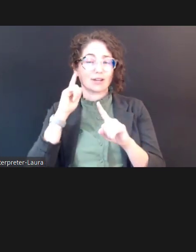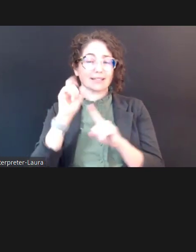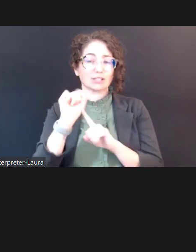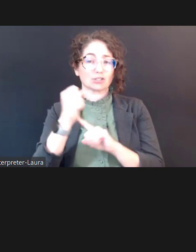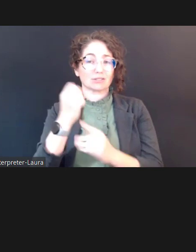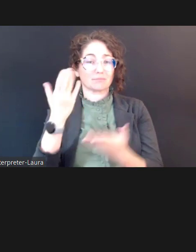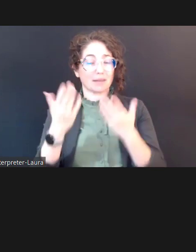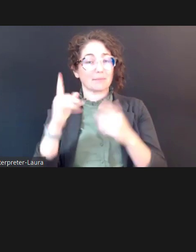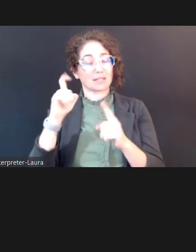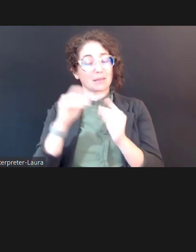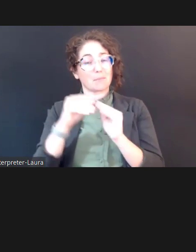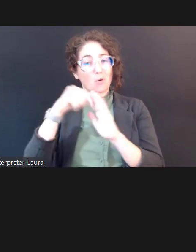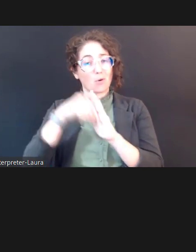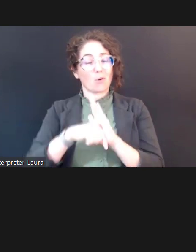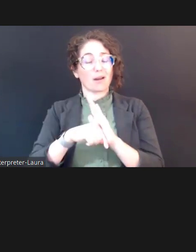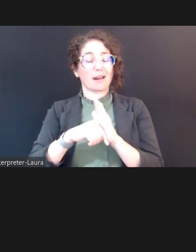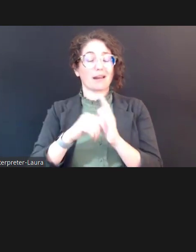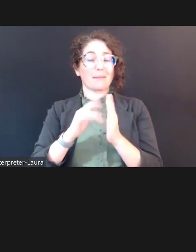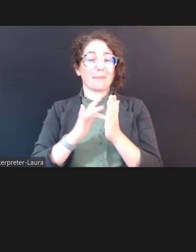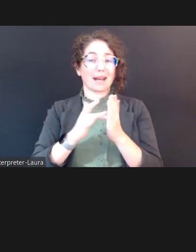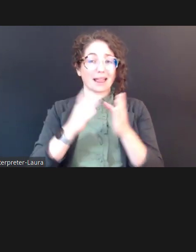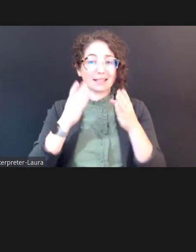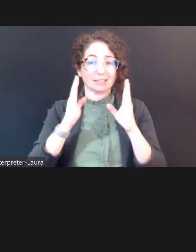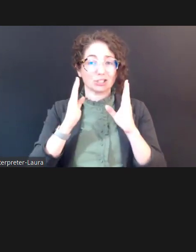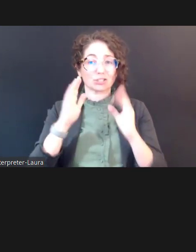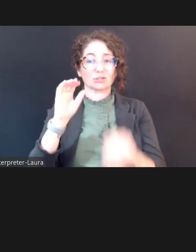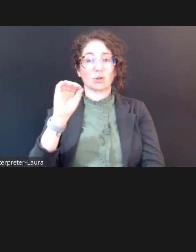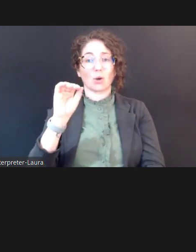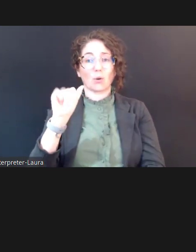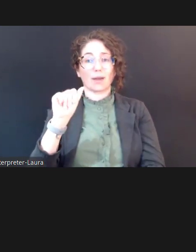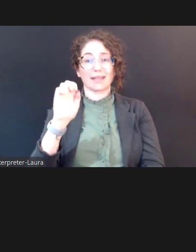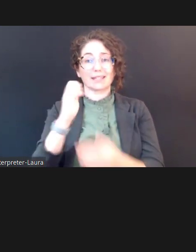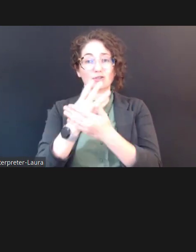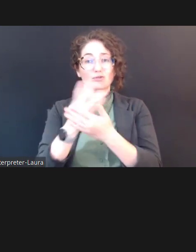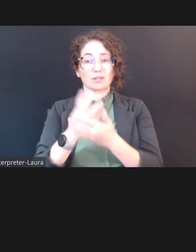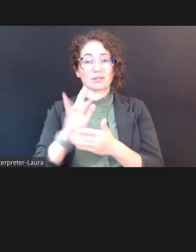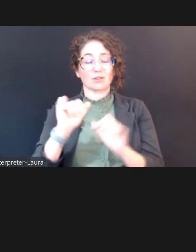OAE screen canning help to identify children that have a